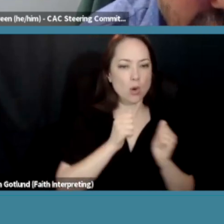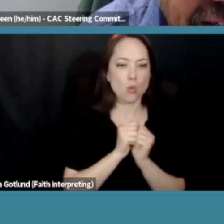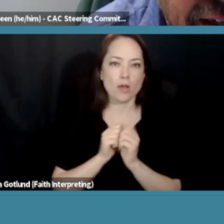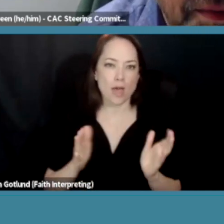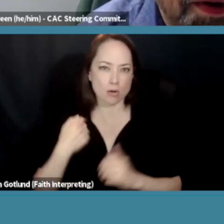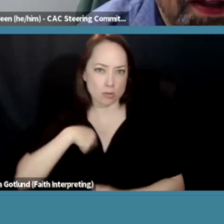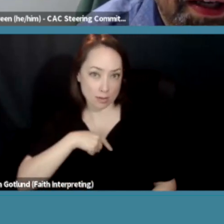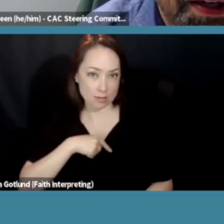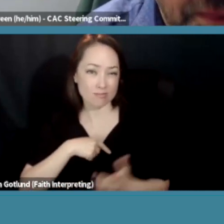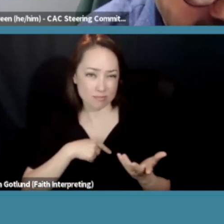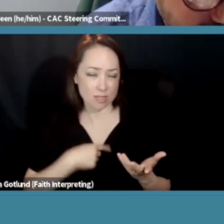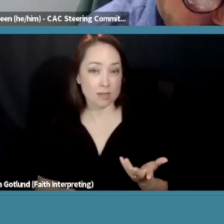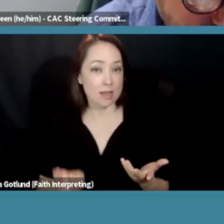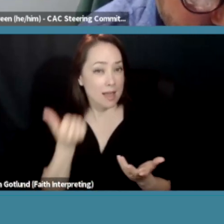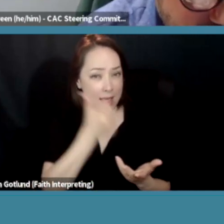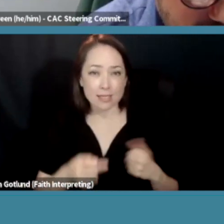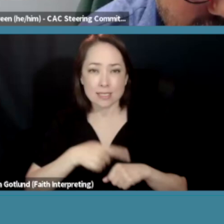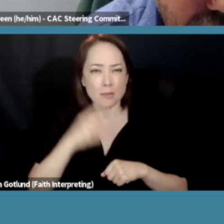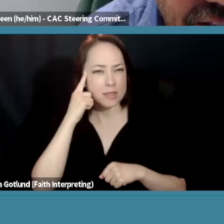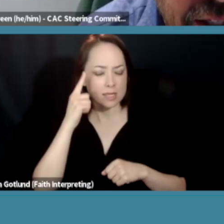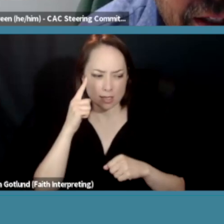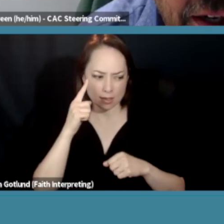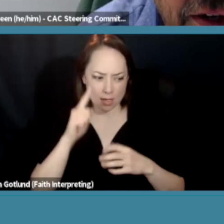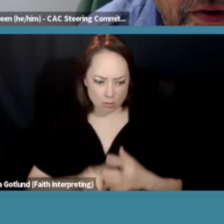Anytime you are thinking about implementing these changes